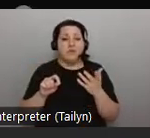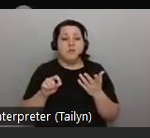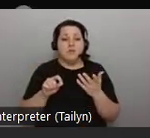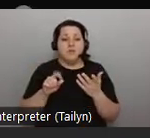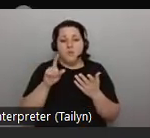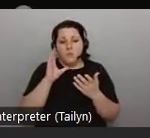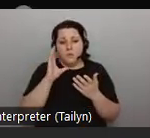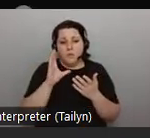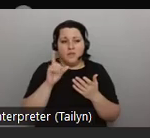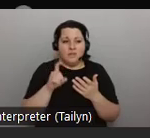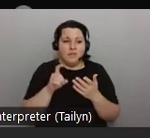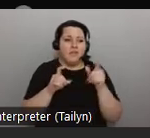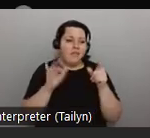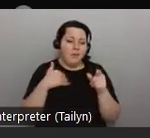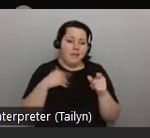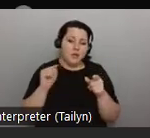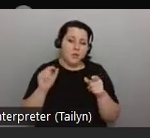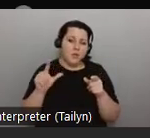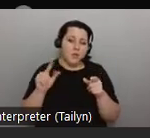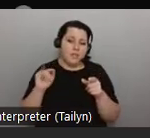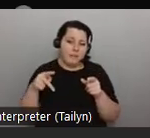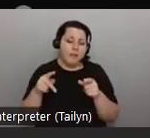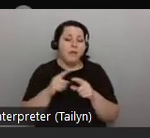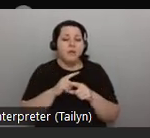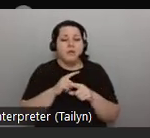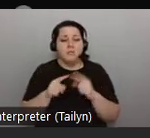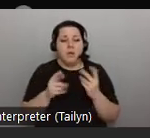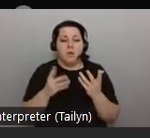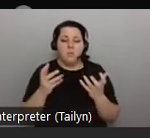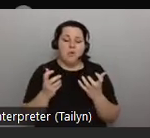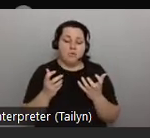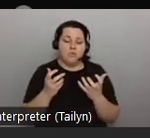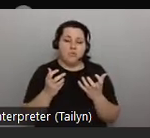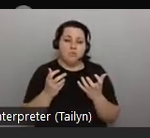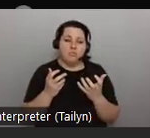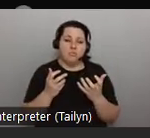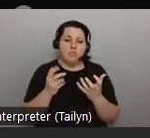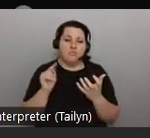this is Ray need to put in the label for that form field. So you will need to put in, obviously,